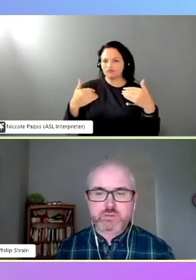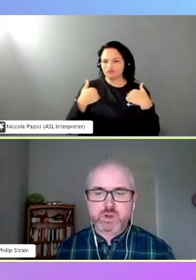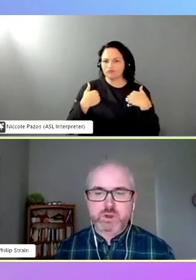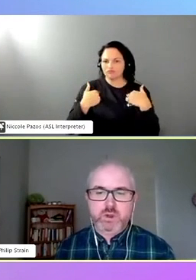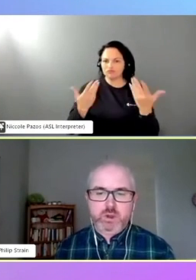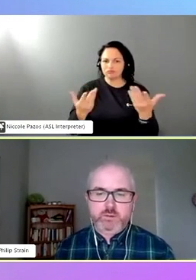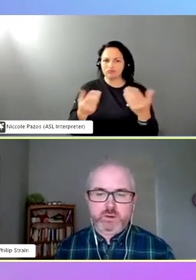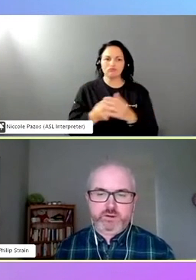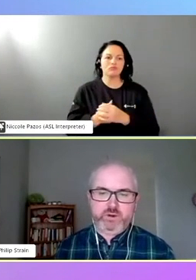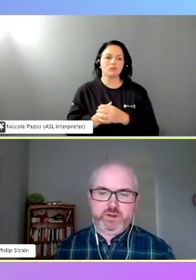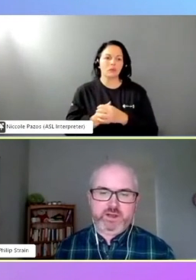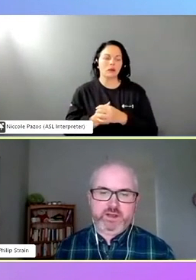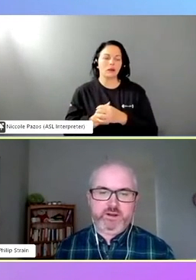see the content of the folder itself.